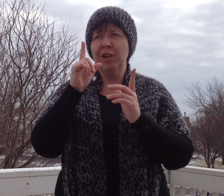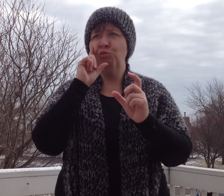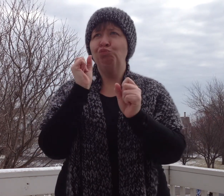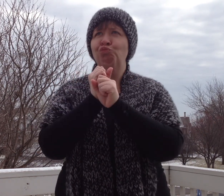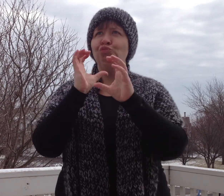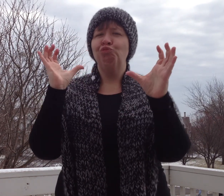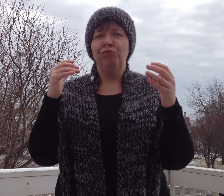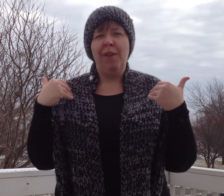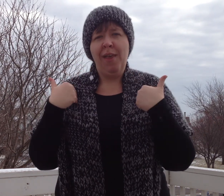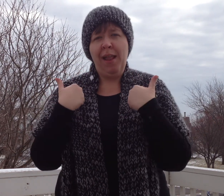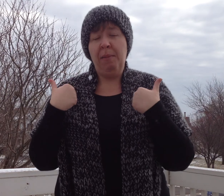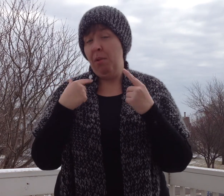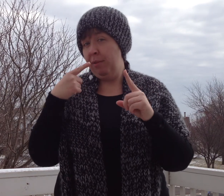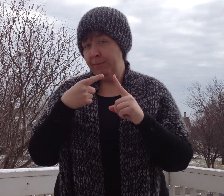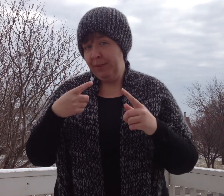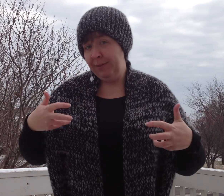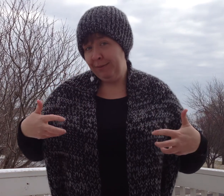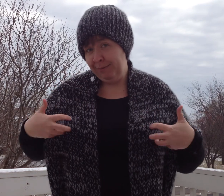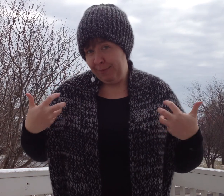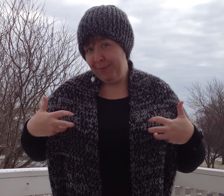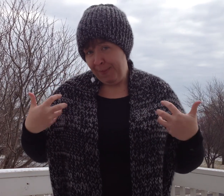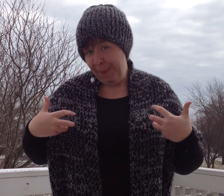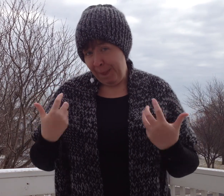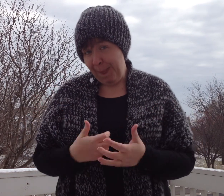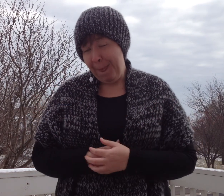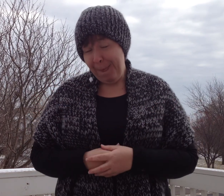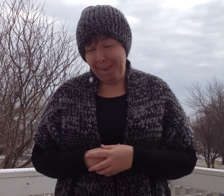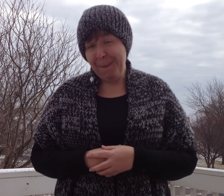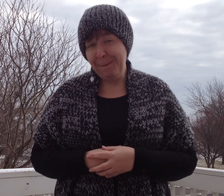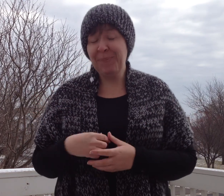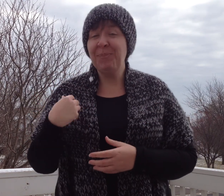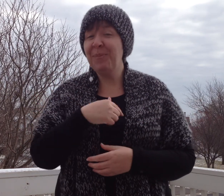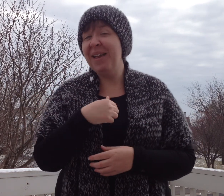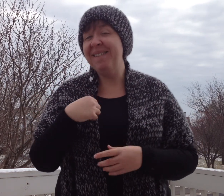with animals, especially monkeys? 3 00:00:14,150 --> 00:00:13,650 We have the answer for you.